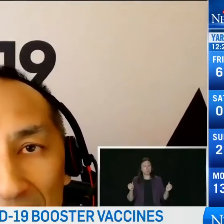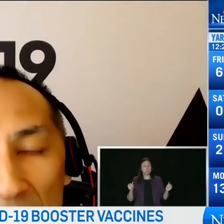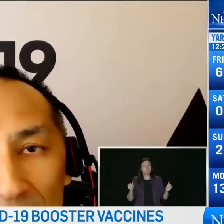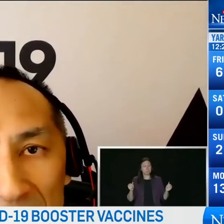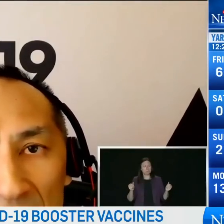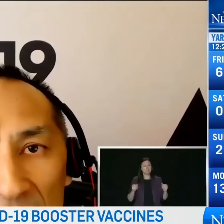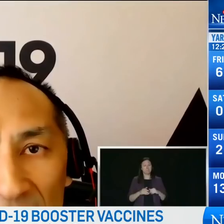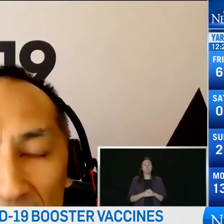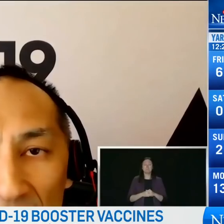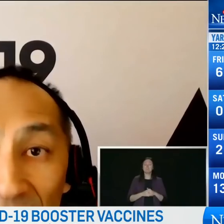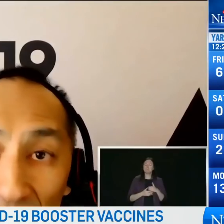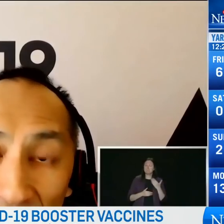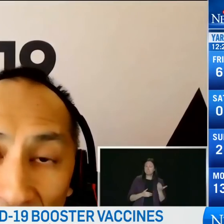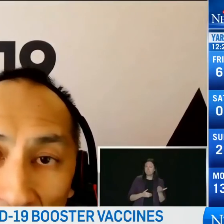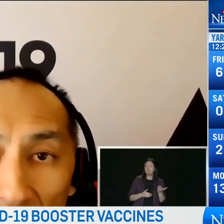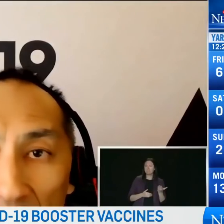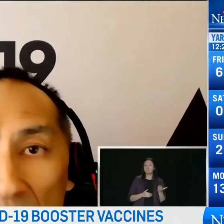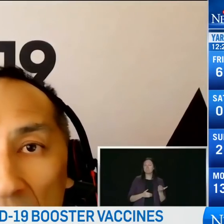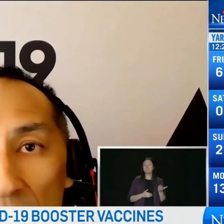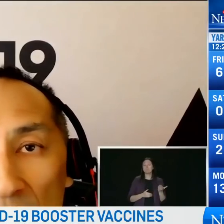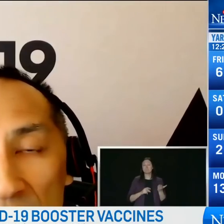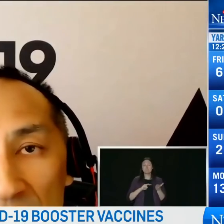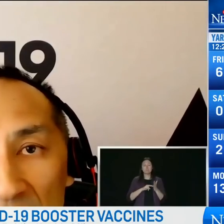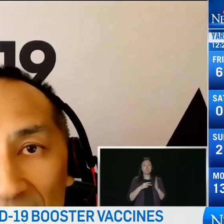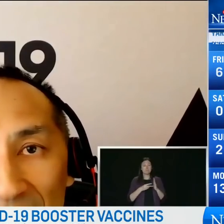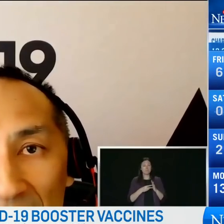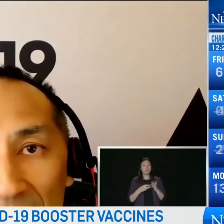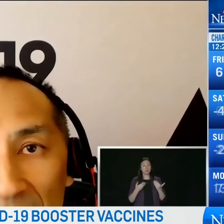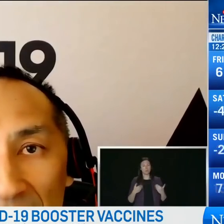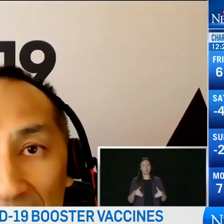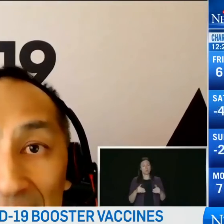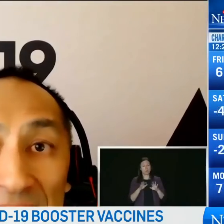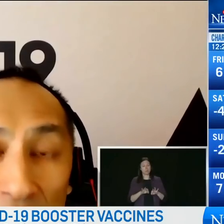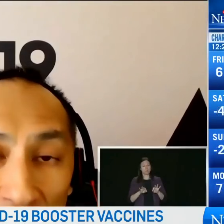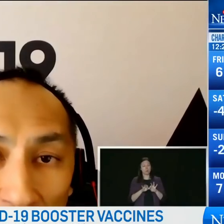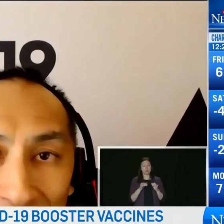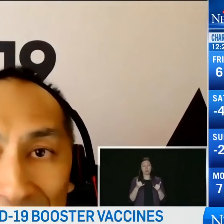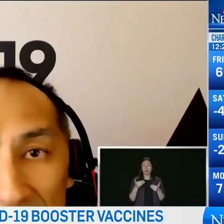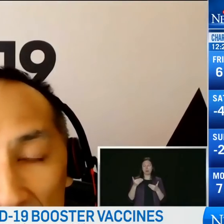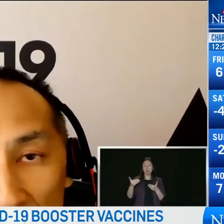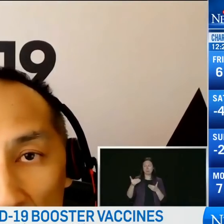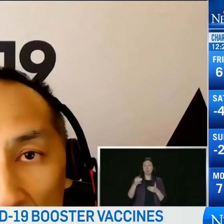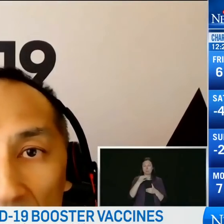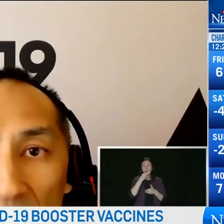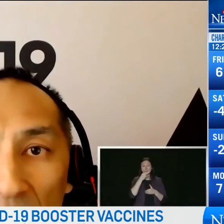TO OTHER AGE-GROUPS WHICH GOT